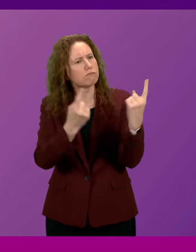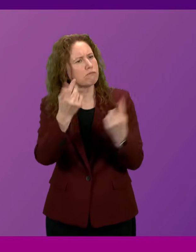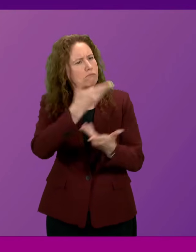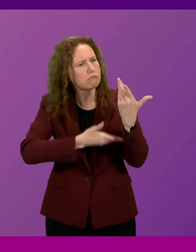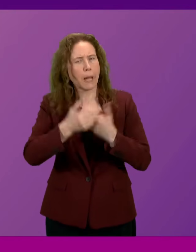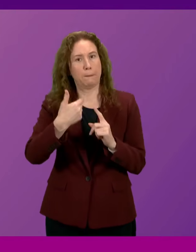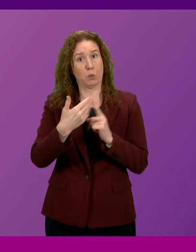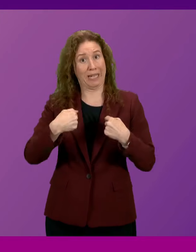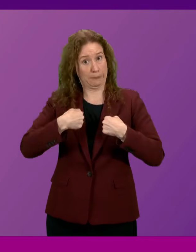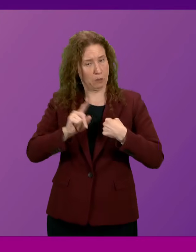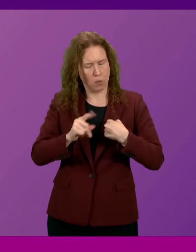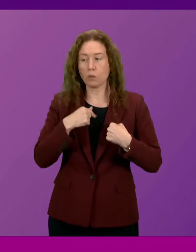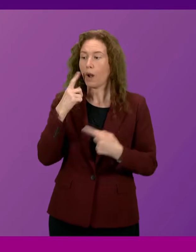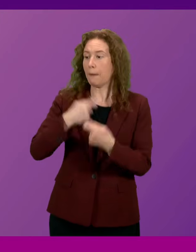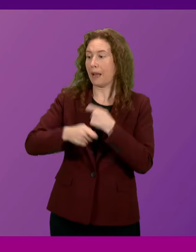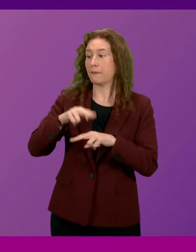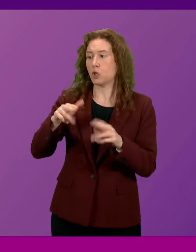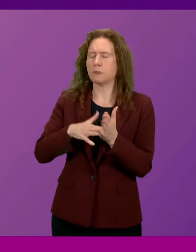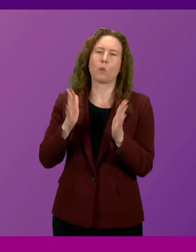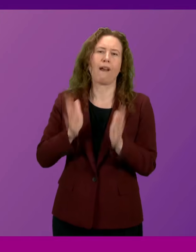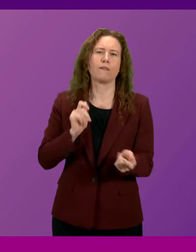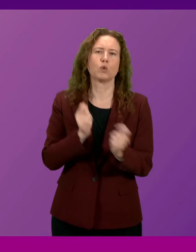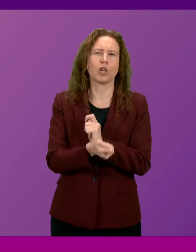when I became First Minister, that there had to be changes to the bill.